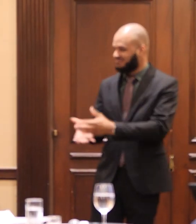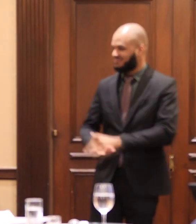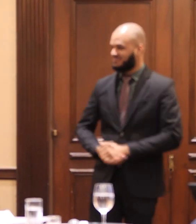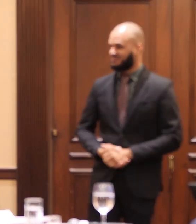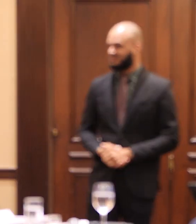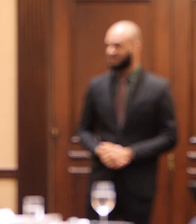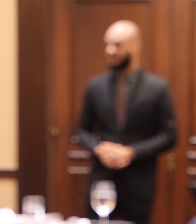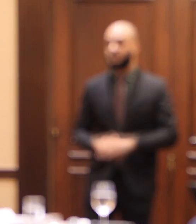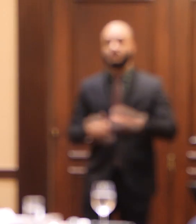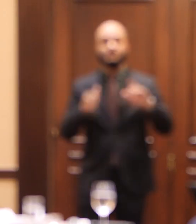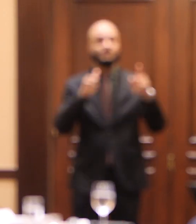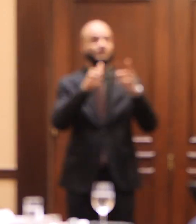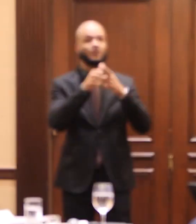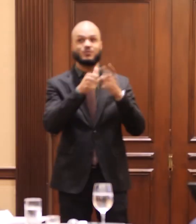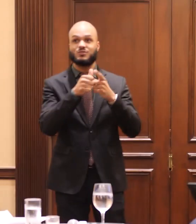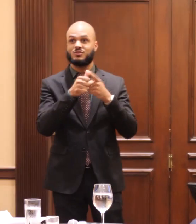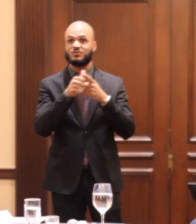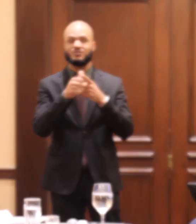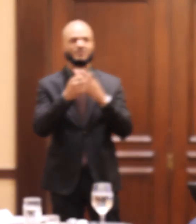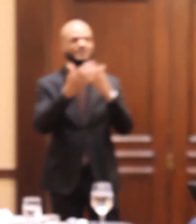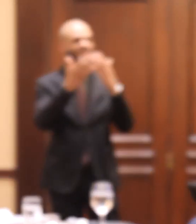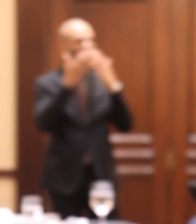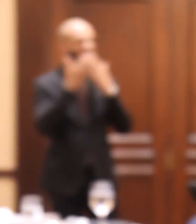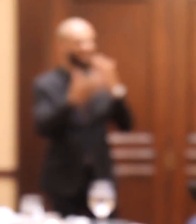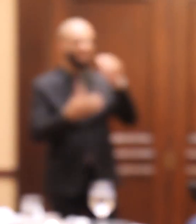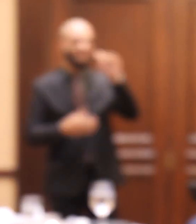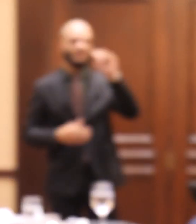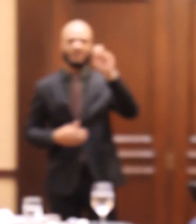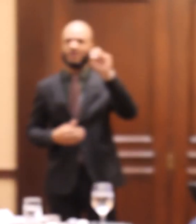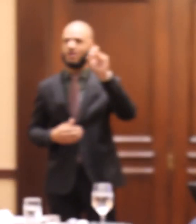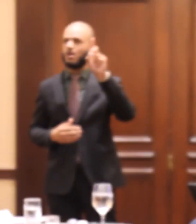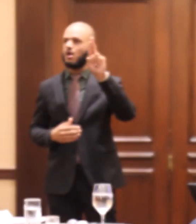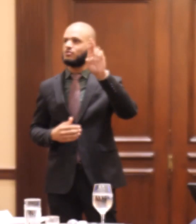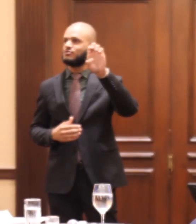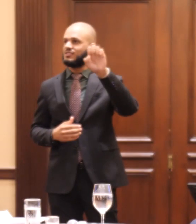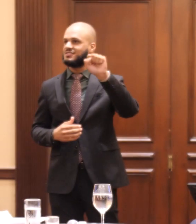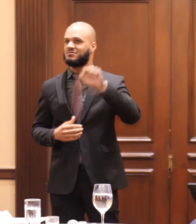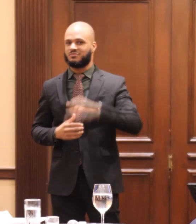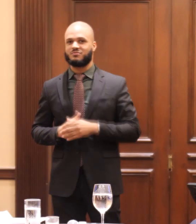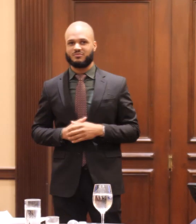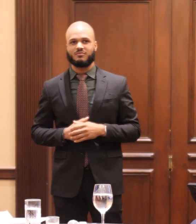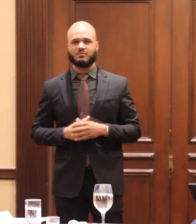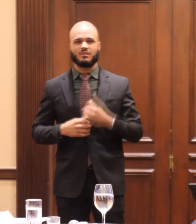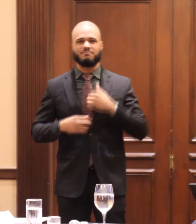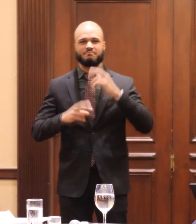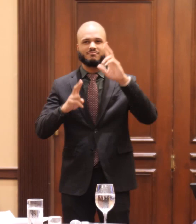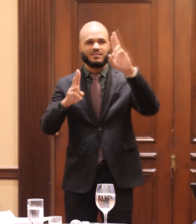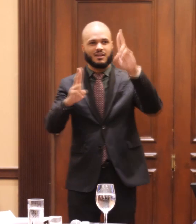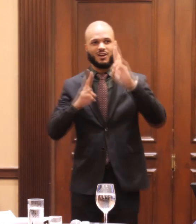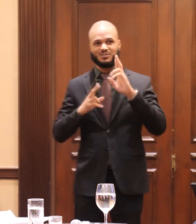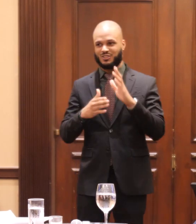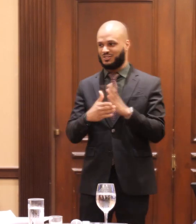Well first I say thank you Andrés. I'm really honored to share the stage with you.